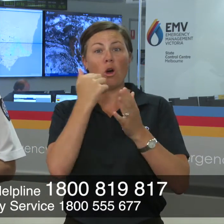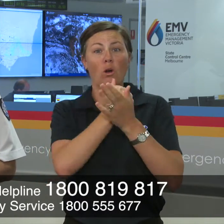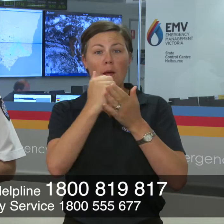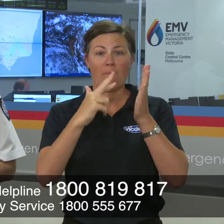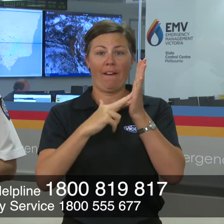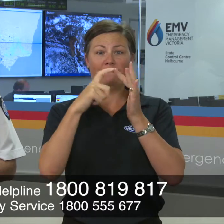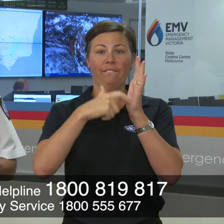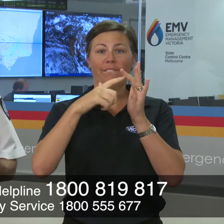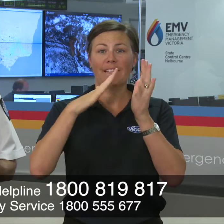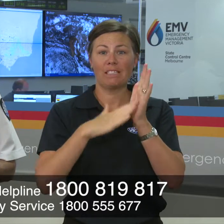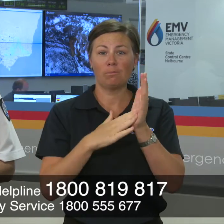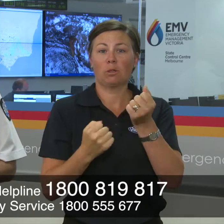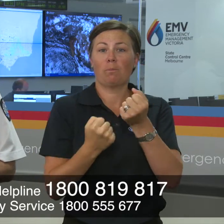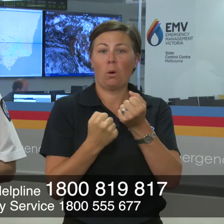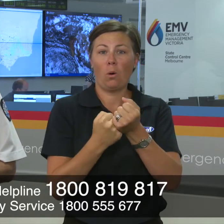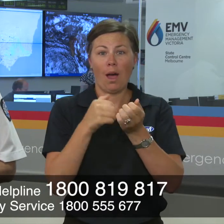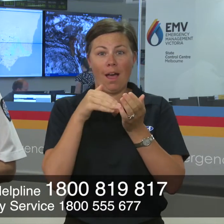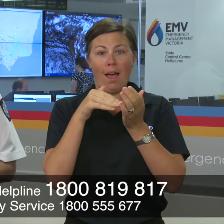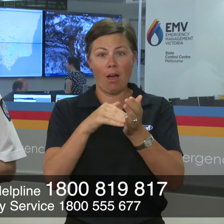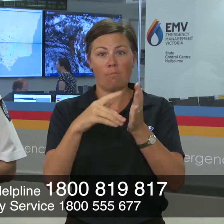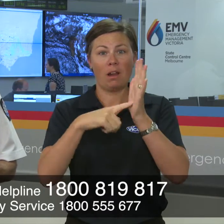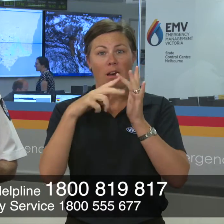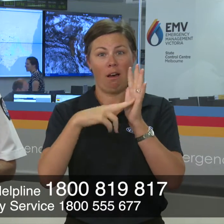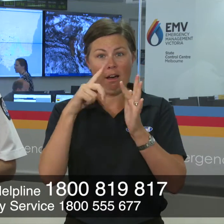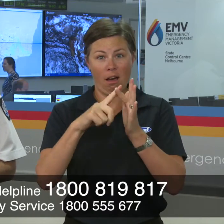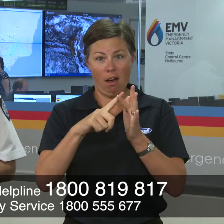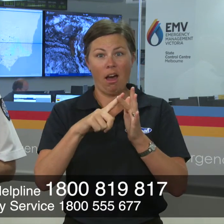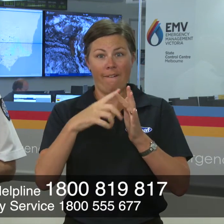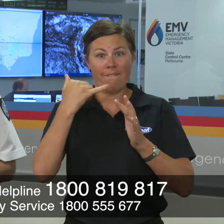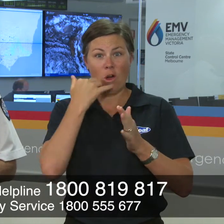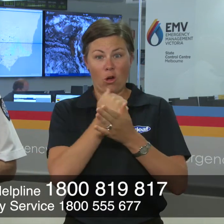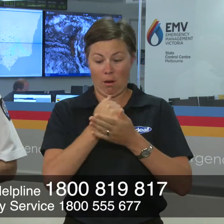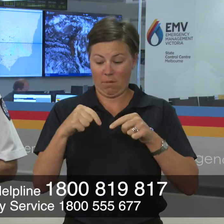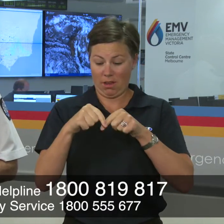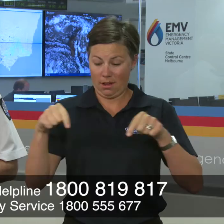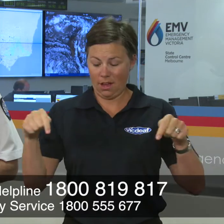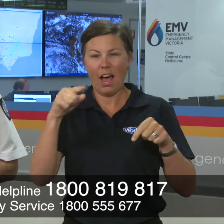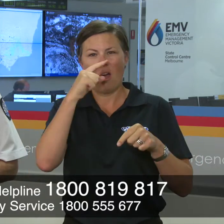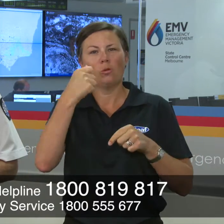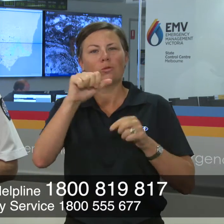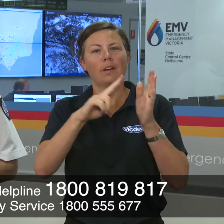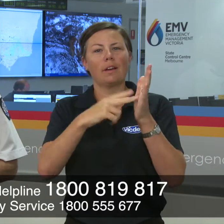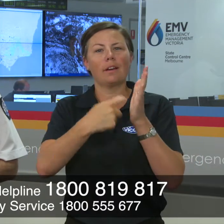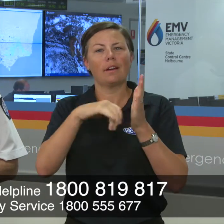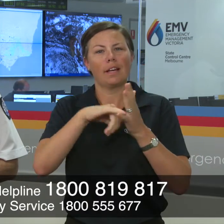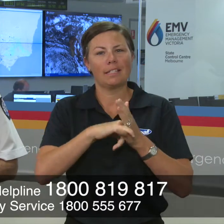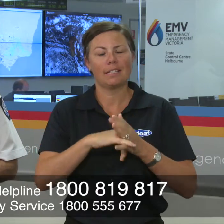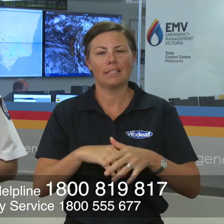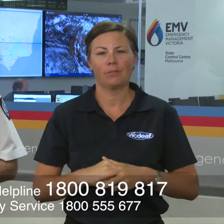Now that’s a really important thing for Victorians and others, to make sure that we just take that little bit of time to understand this event is a